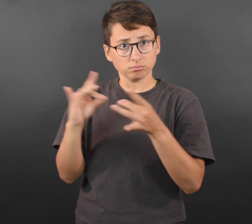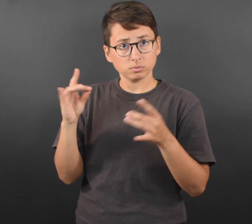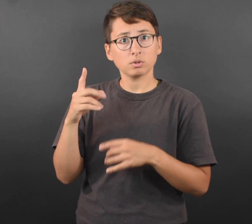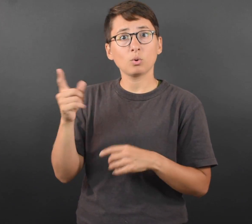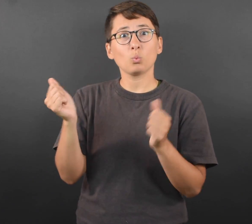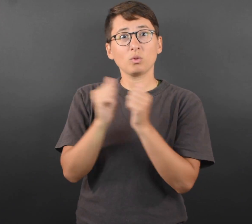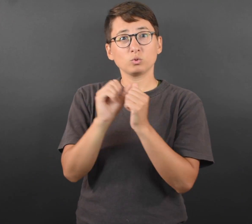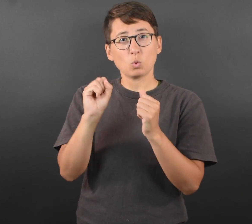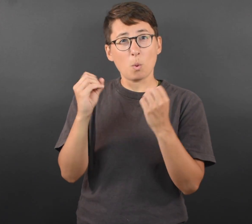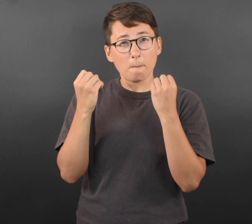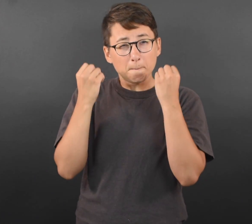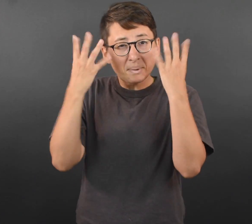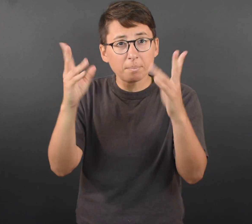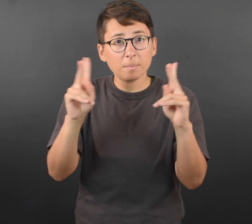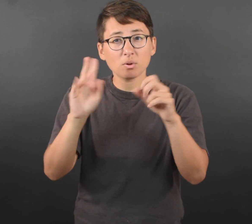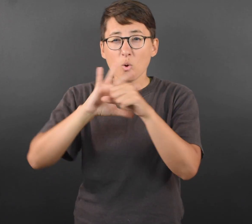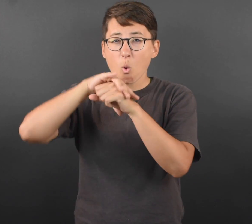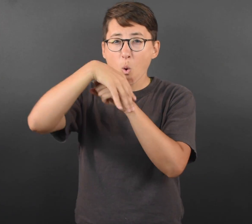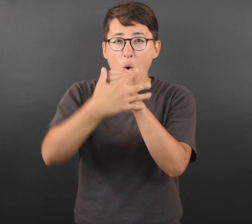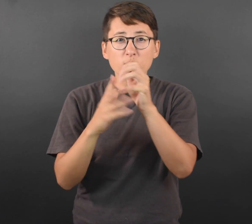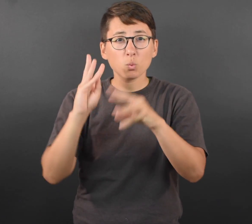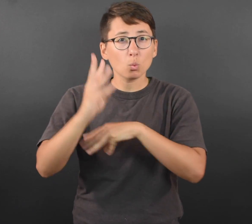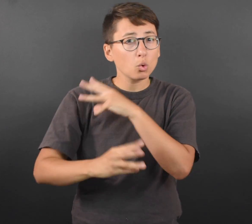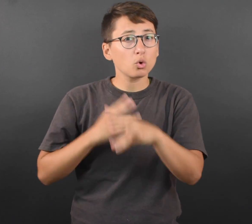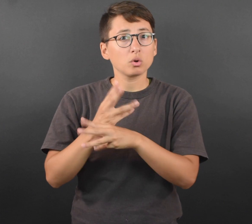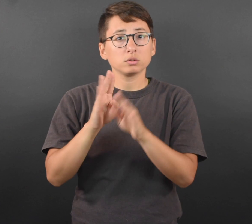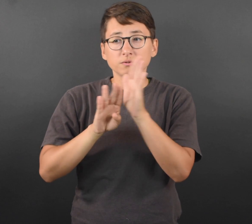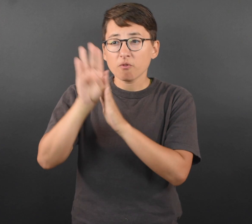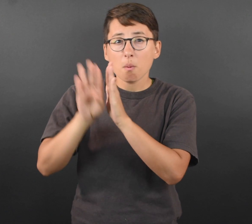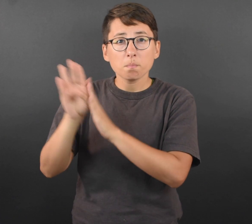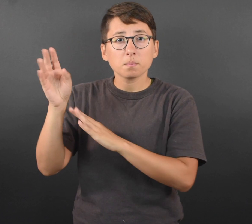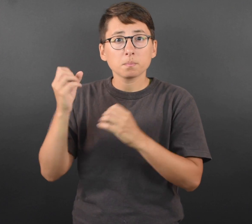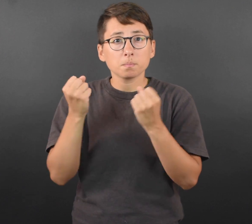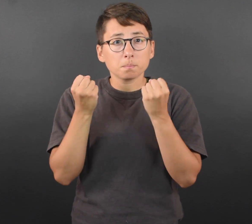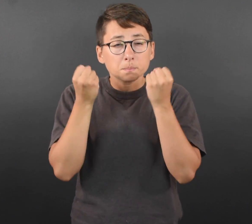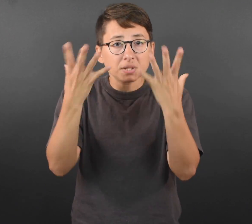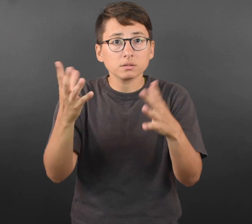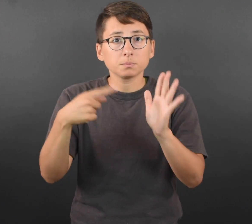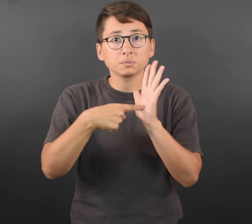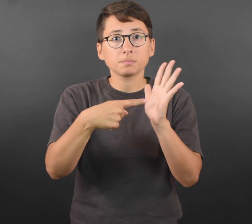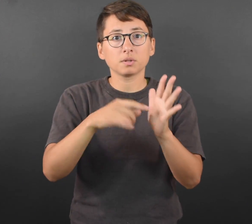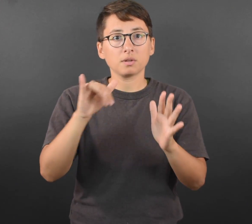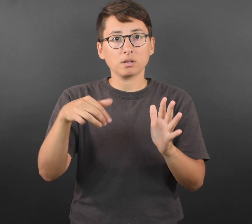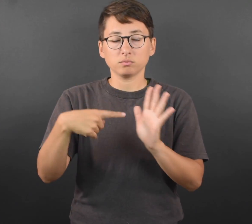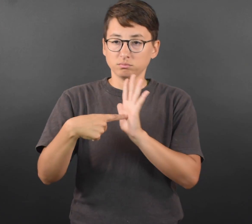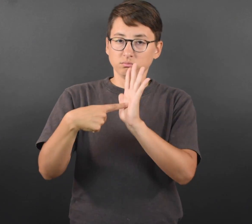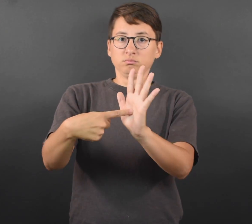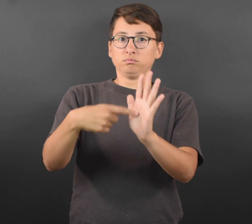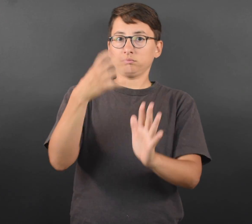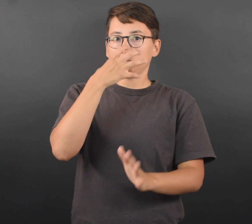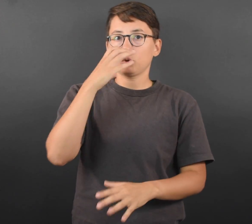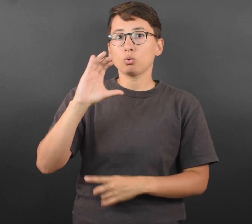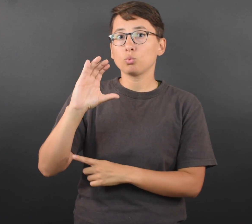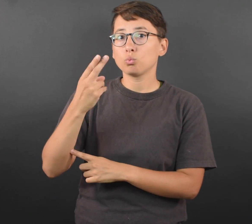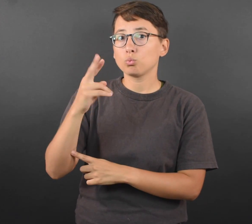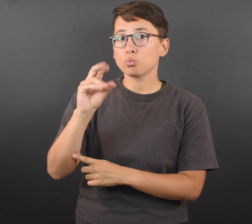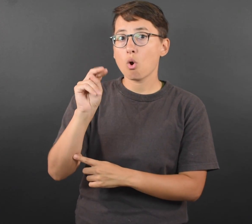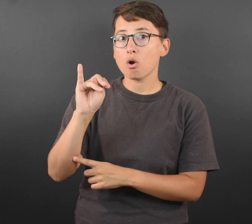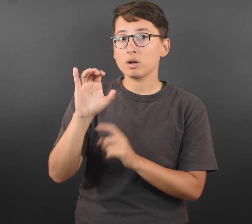fatigue, fibromyalgia, all of these conditions that are understudied, not well understood